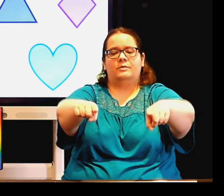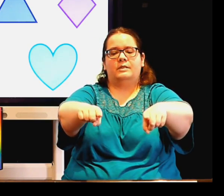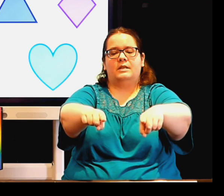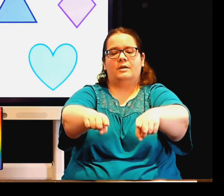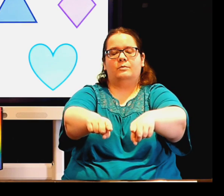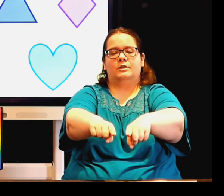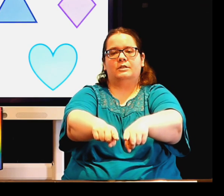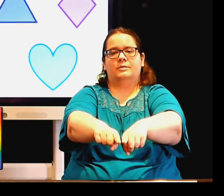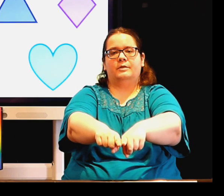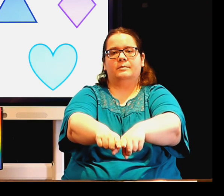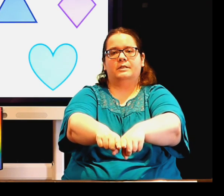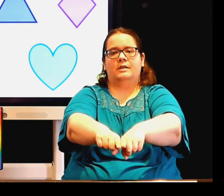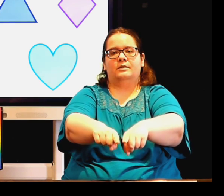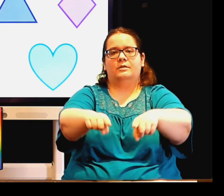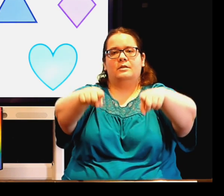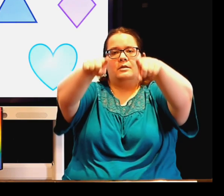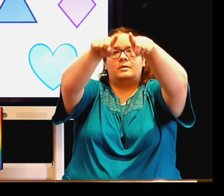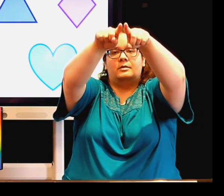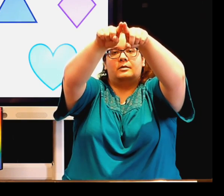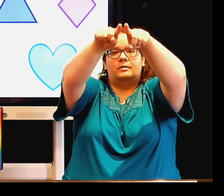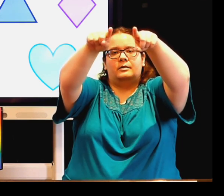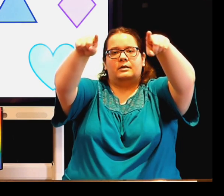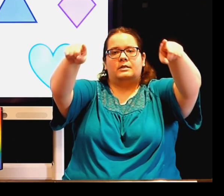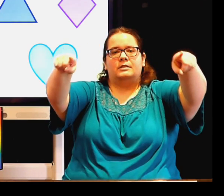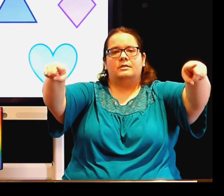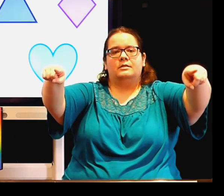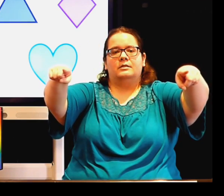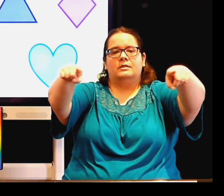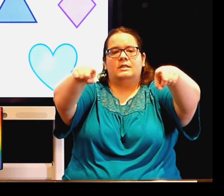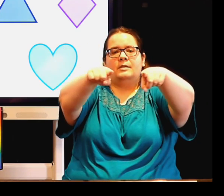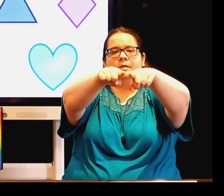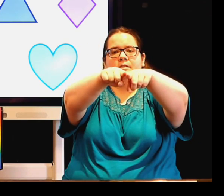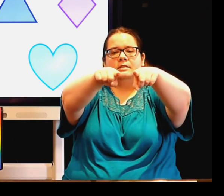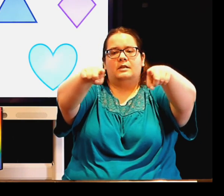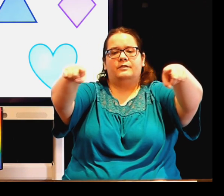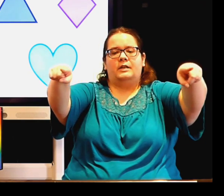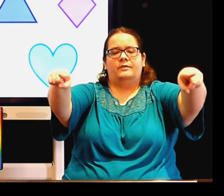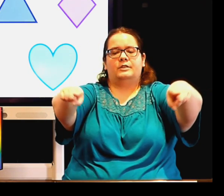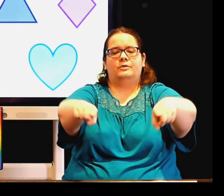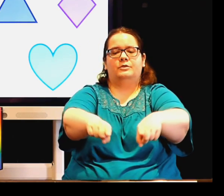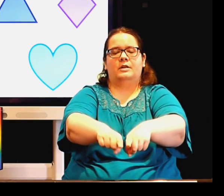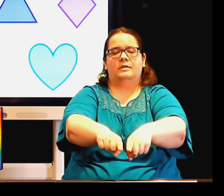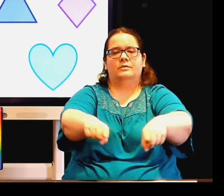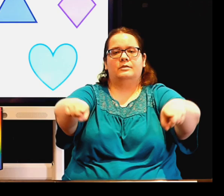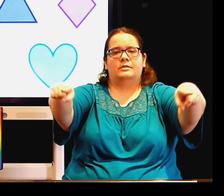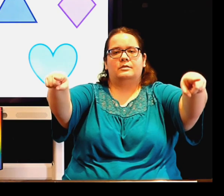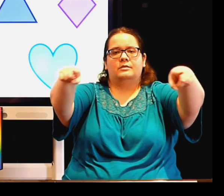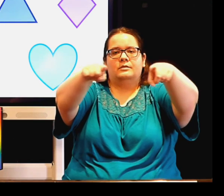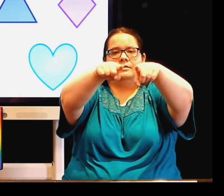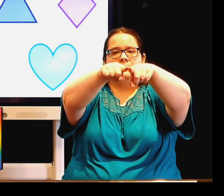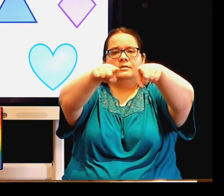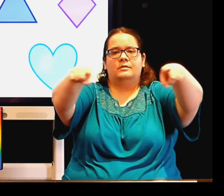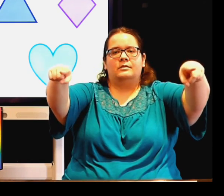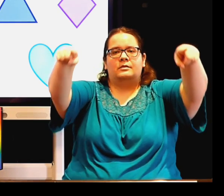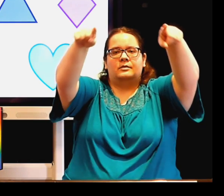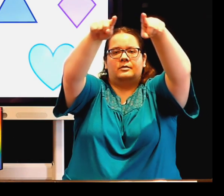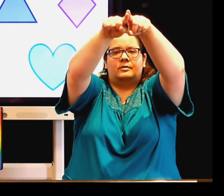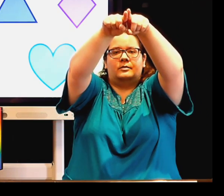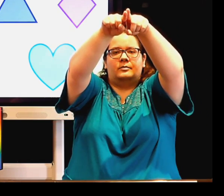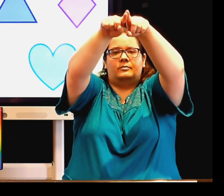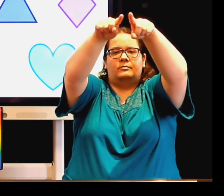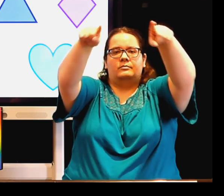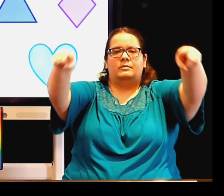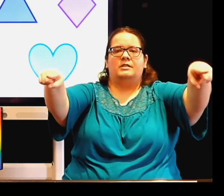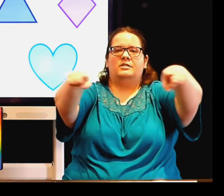downwards to bring them together. Yes diamond, it's kind of like having two triangles, but you